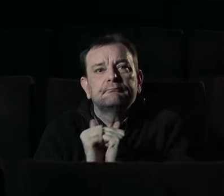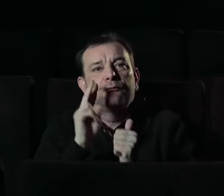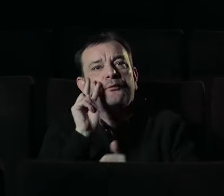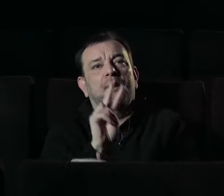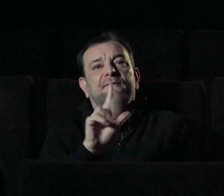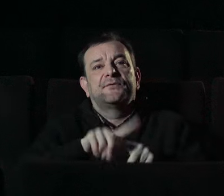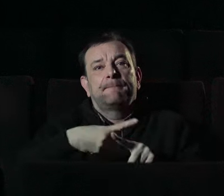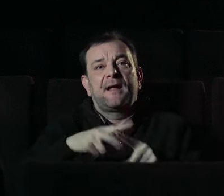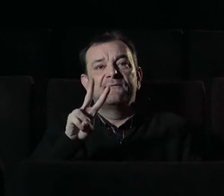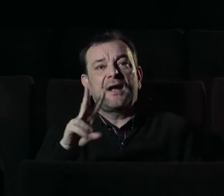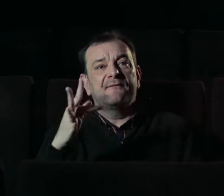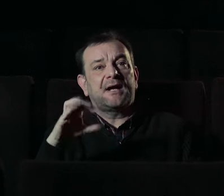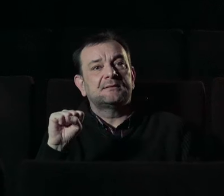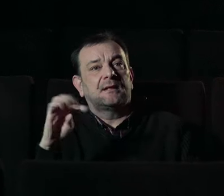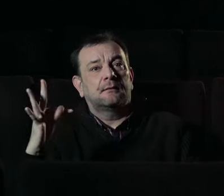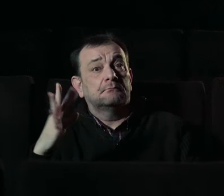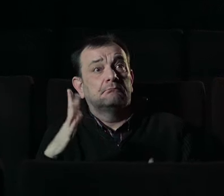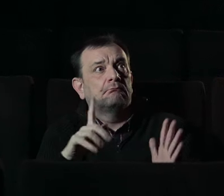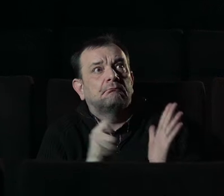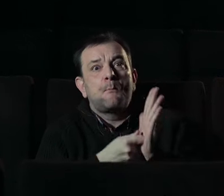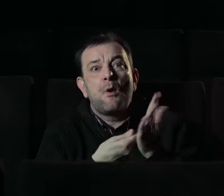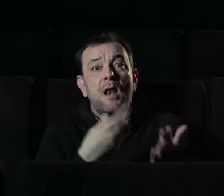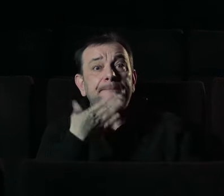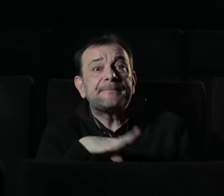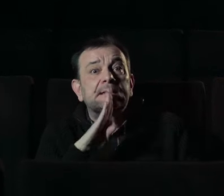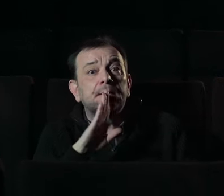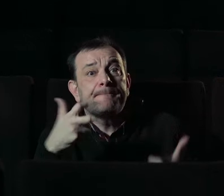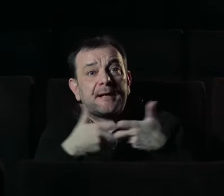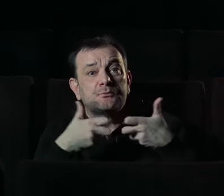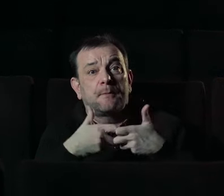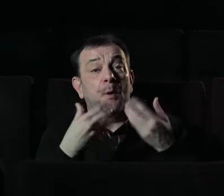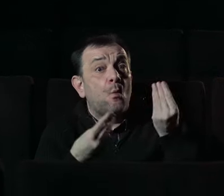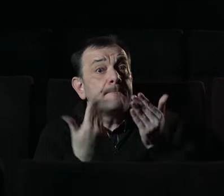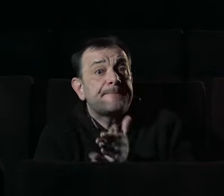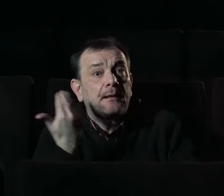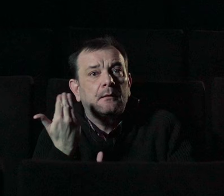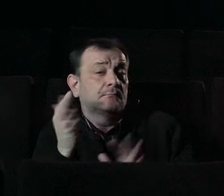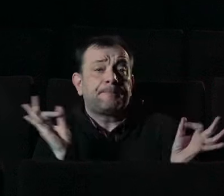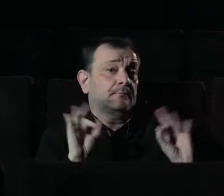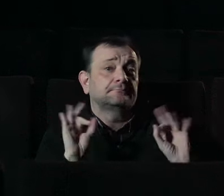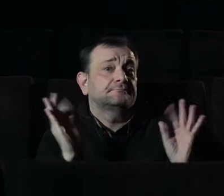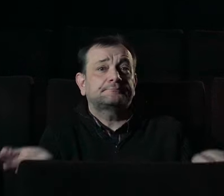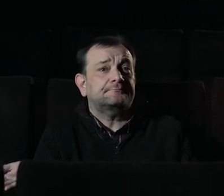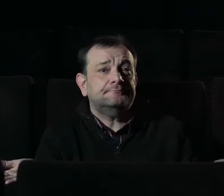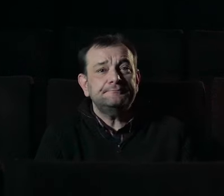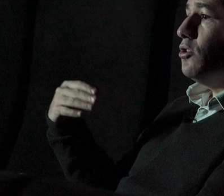like on the weekend or at times when it's easier to get together, there is no suitable programming and that's more difficult.